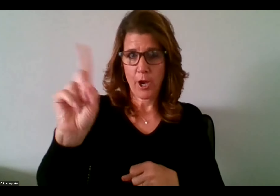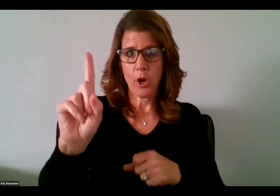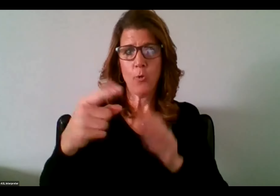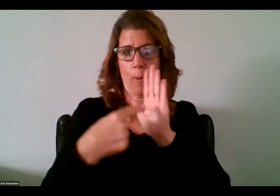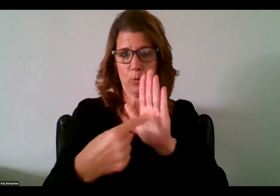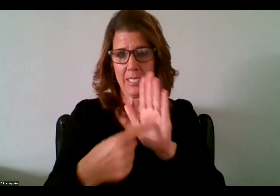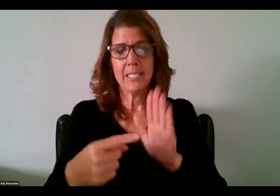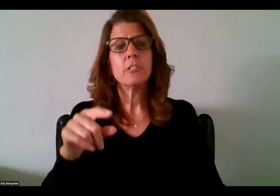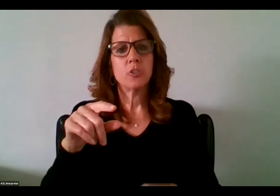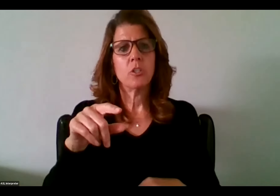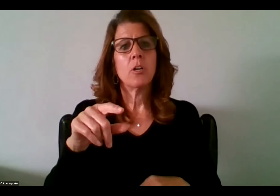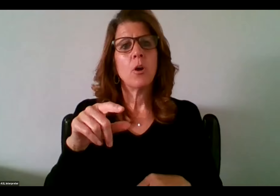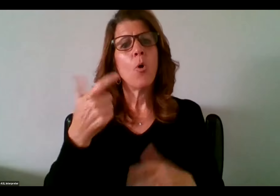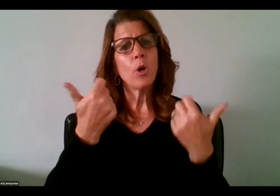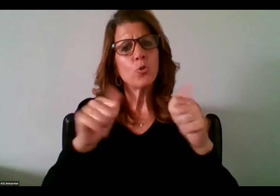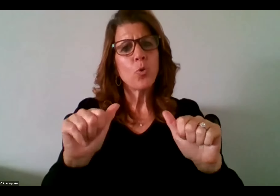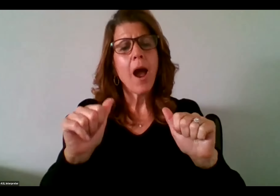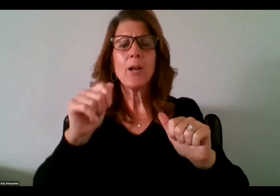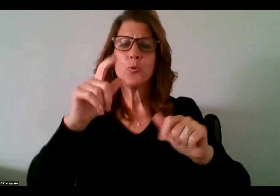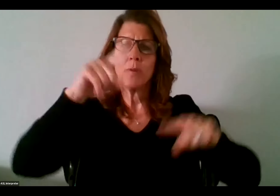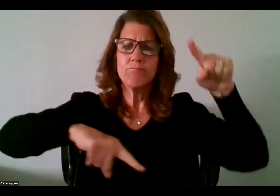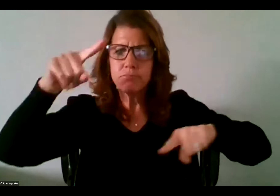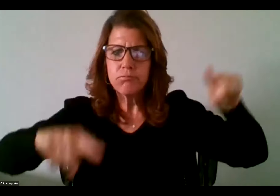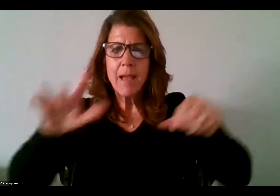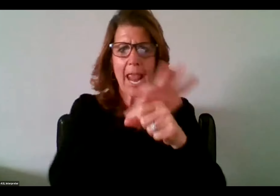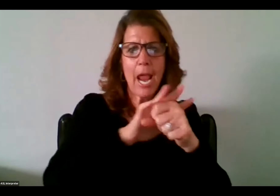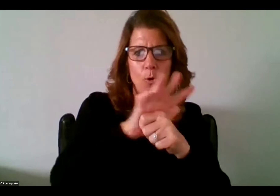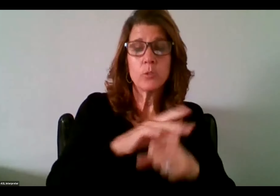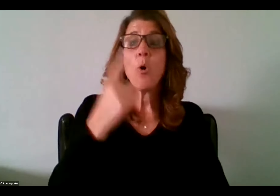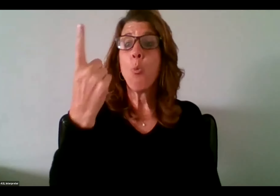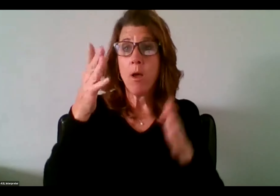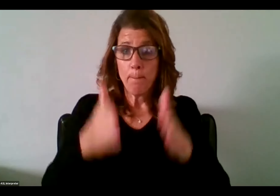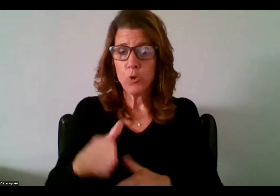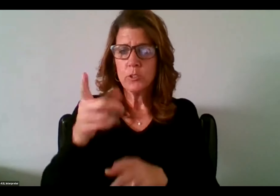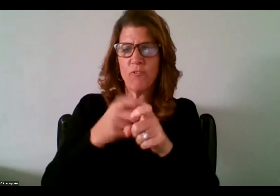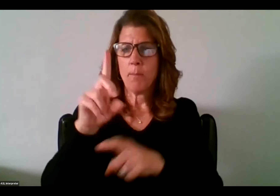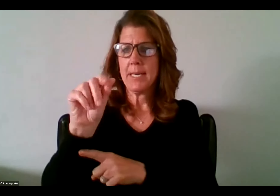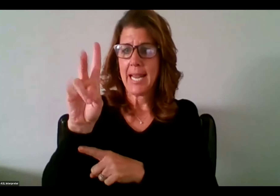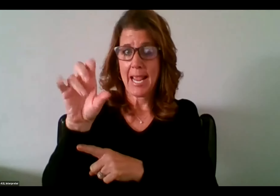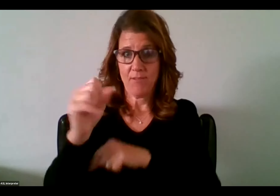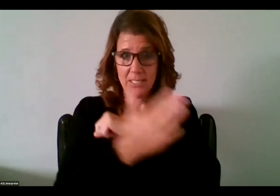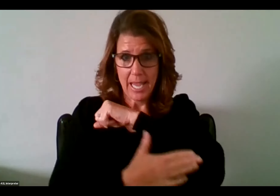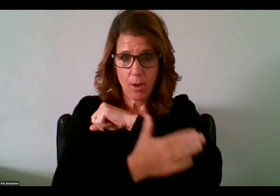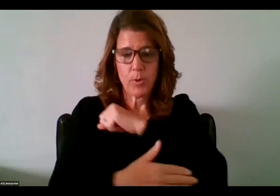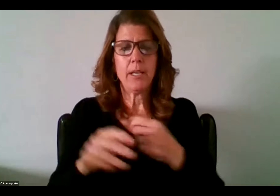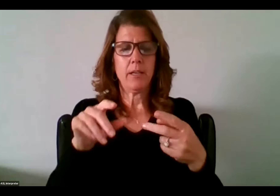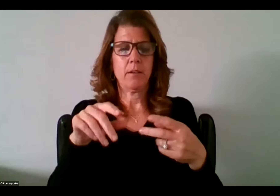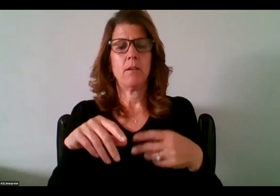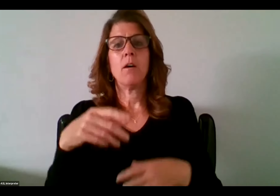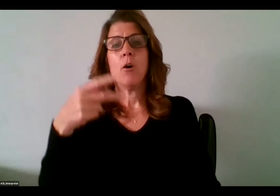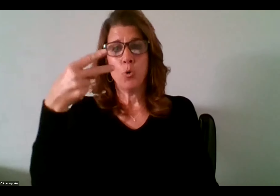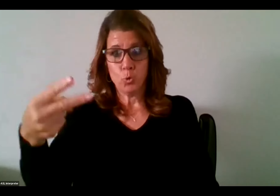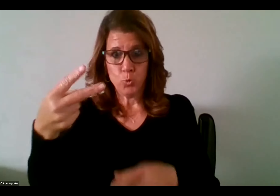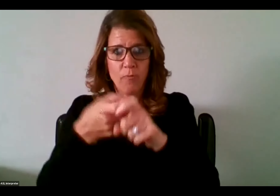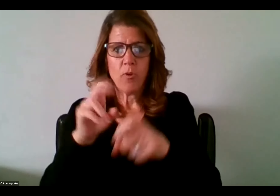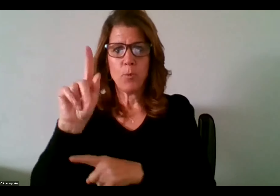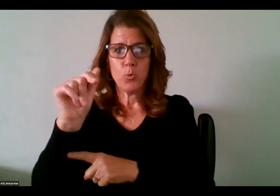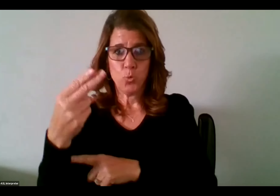We have, you know trying to be kind of diverse, we have one person in Davis county, two people